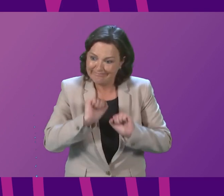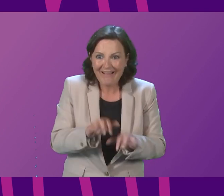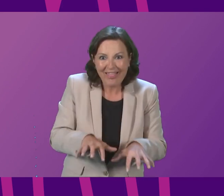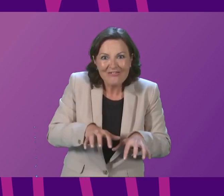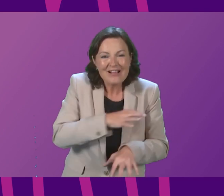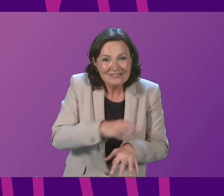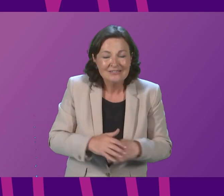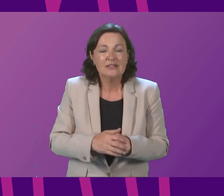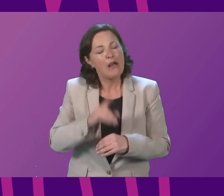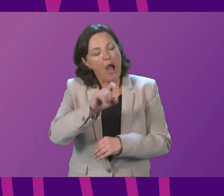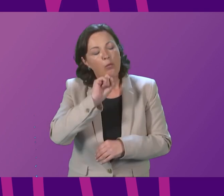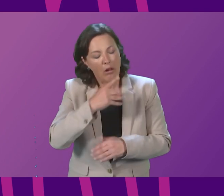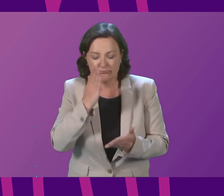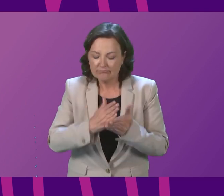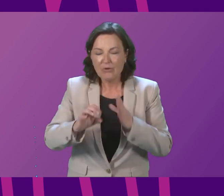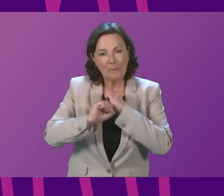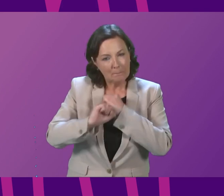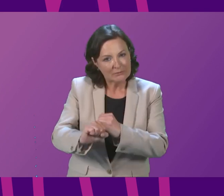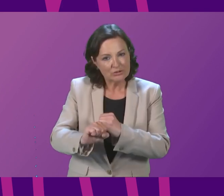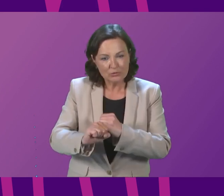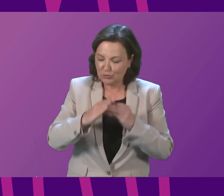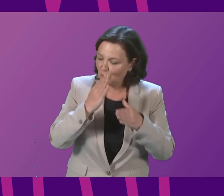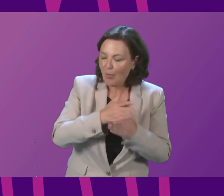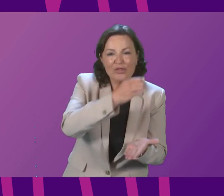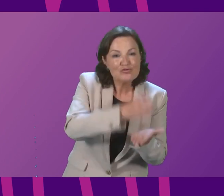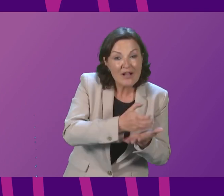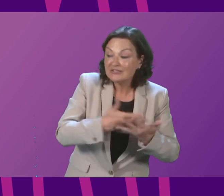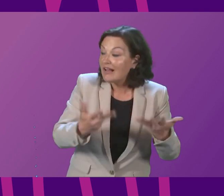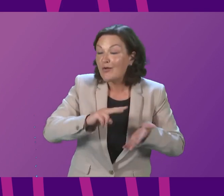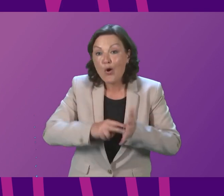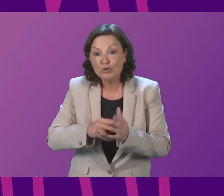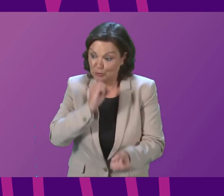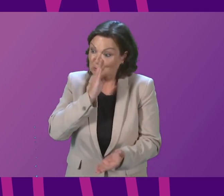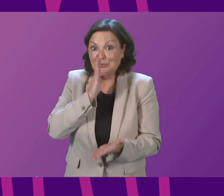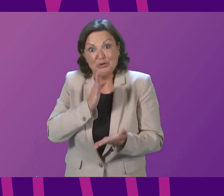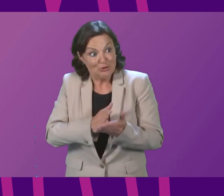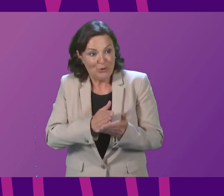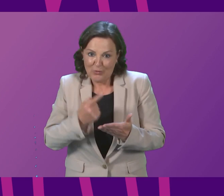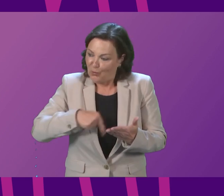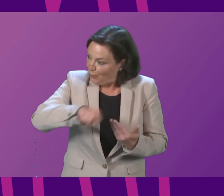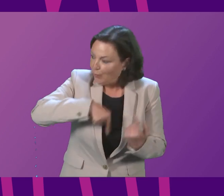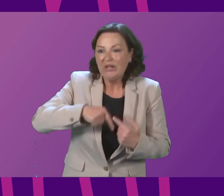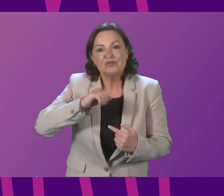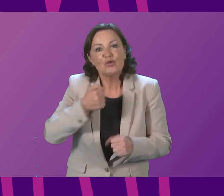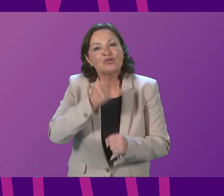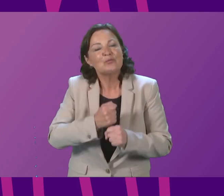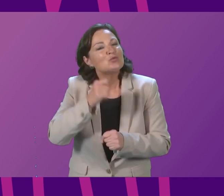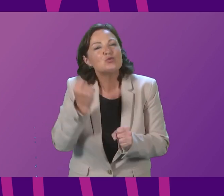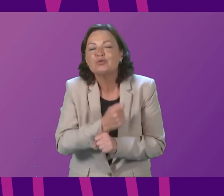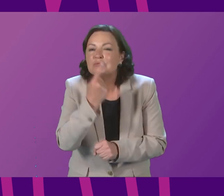I give a commitment to continue to work with charities and similar organisations to ensure that we do as much as possible to support people.